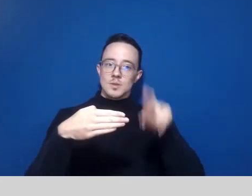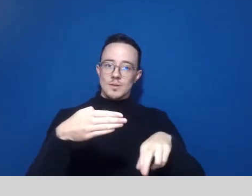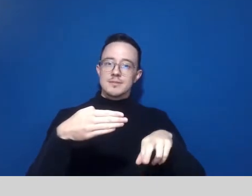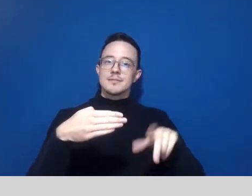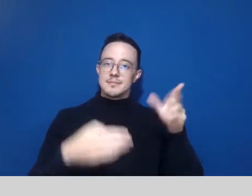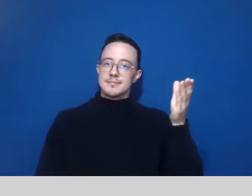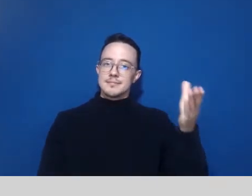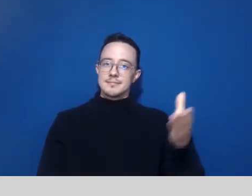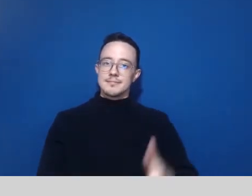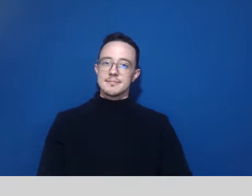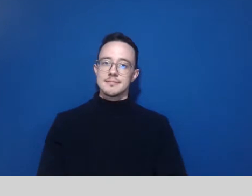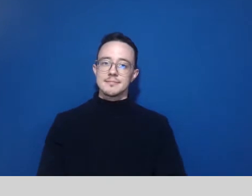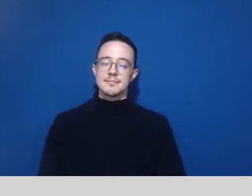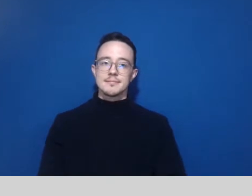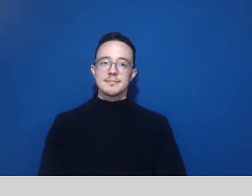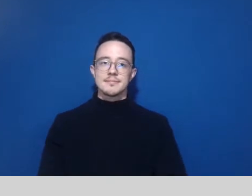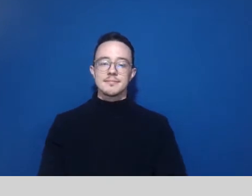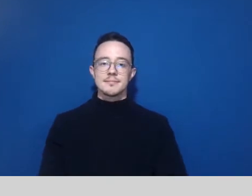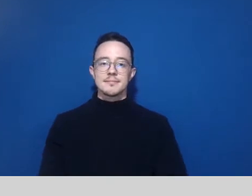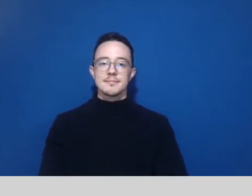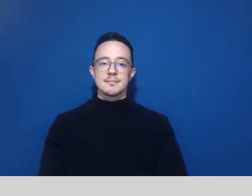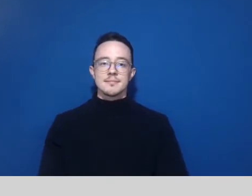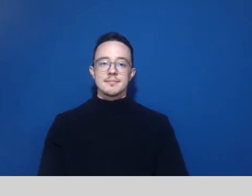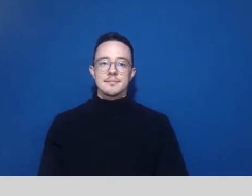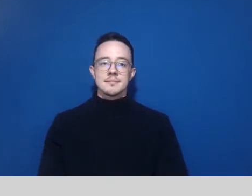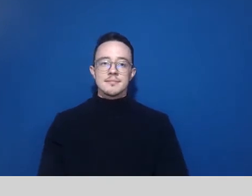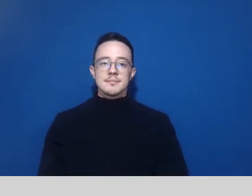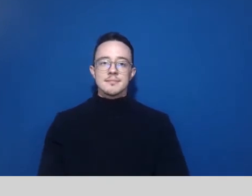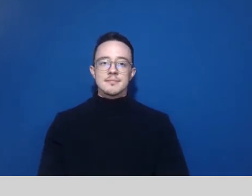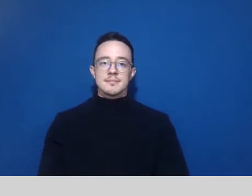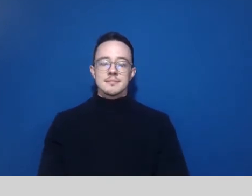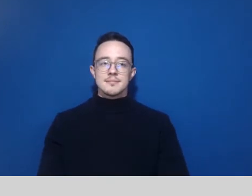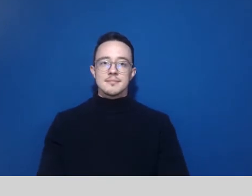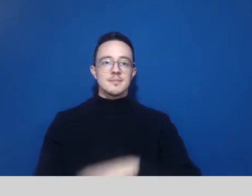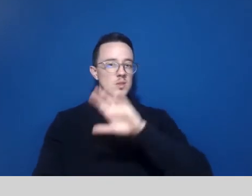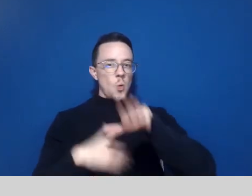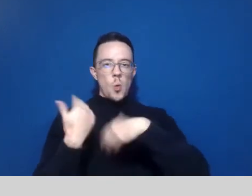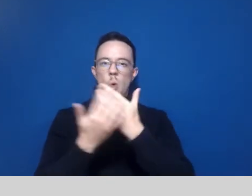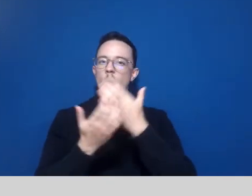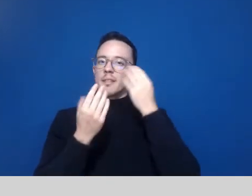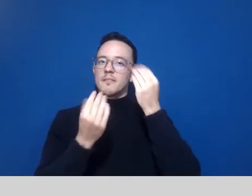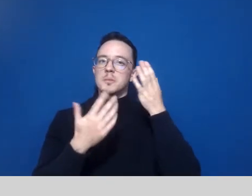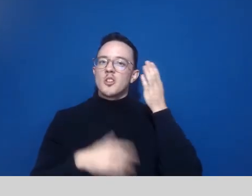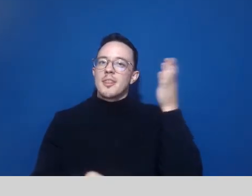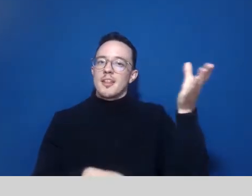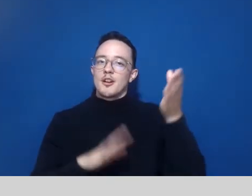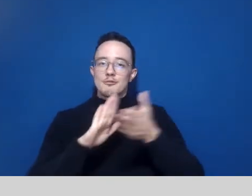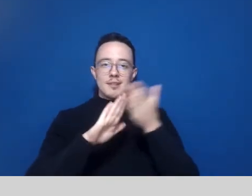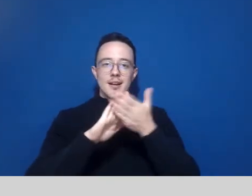of squirrels with the map plugin, with the ability to facet by primary-fur color. It's all up there. It's running online,